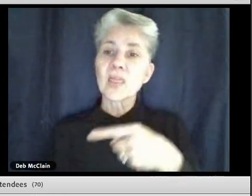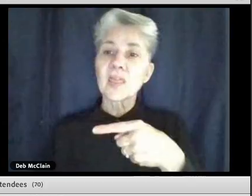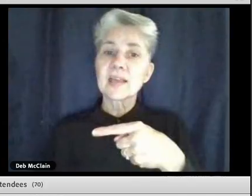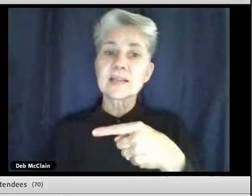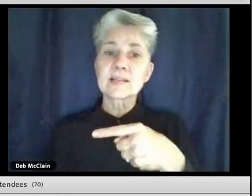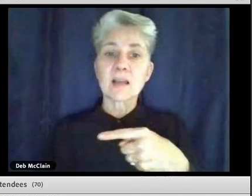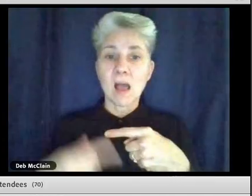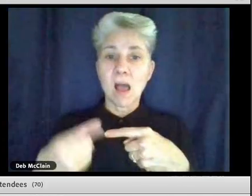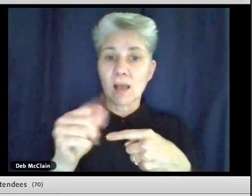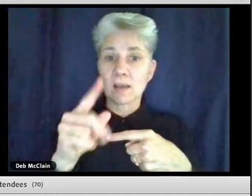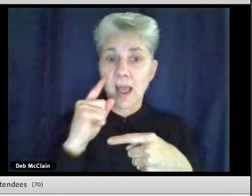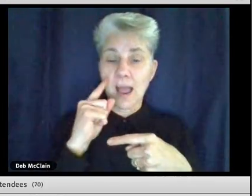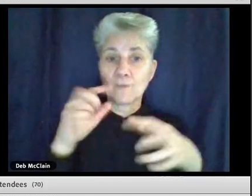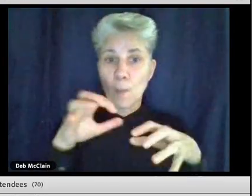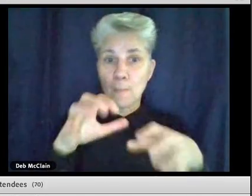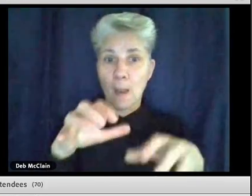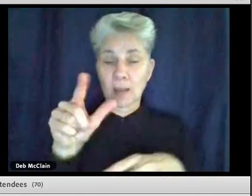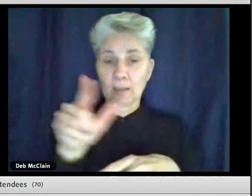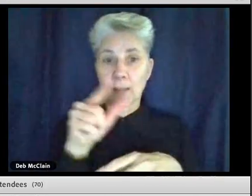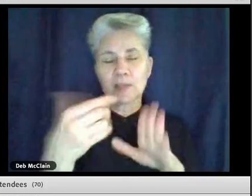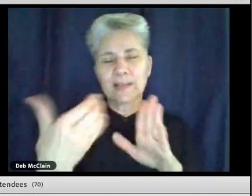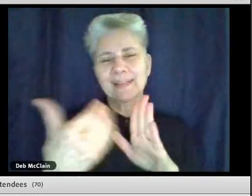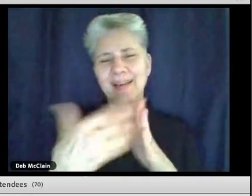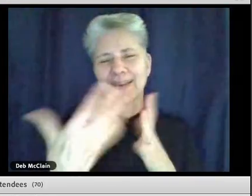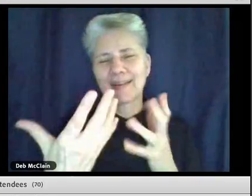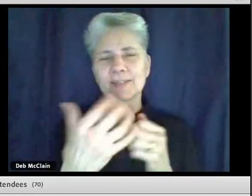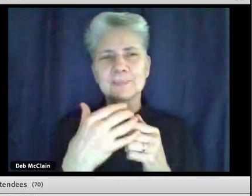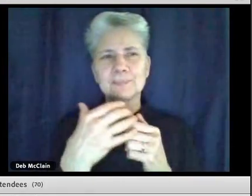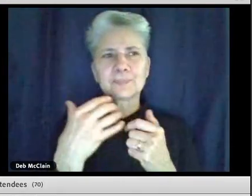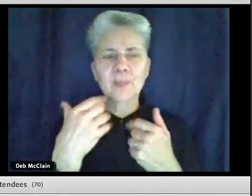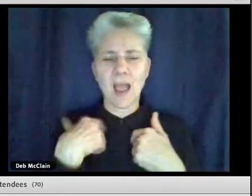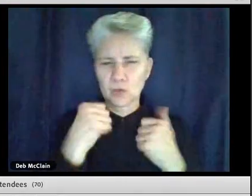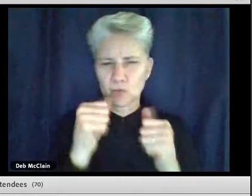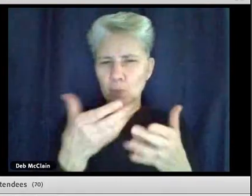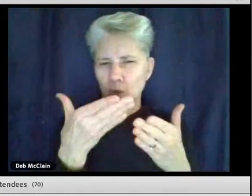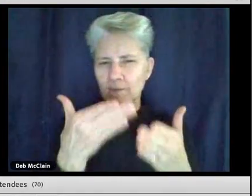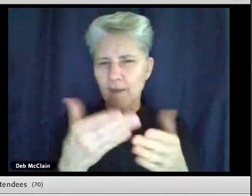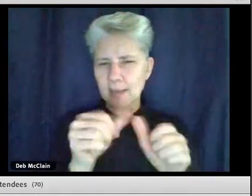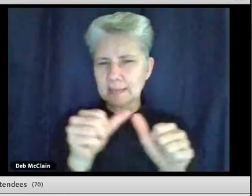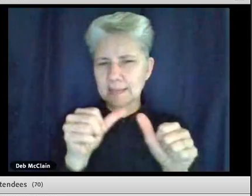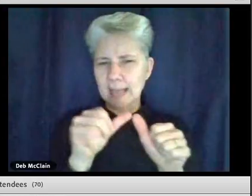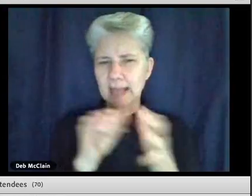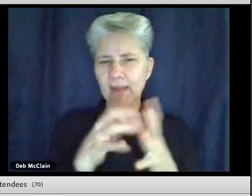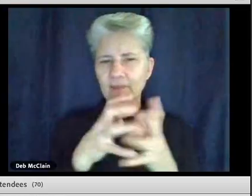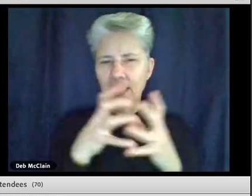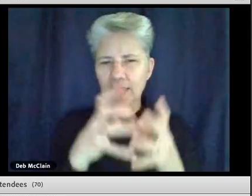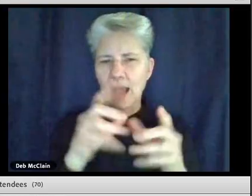So this is a guide for public libraries, and again, I've tried to provide sites that have a bunch of sites